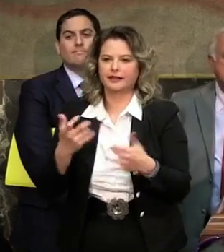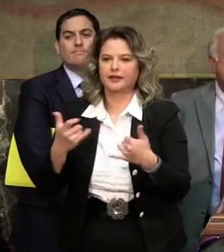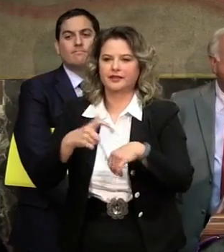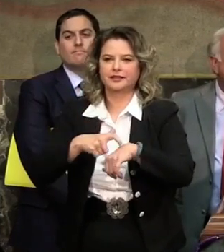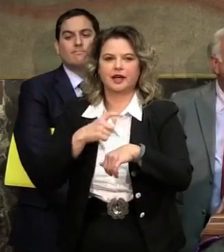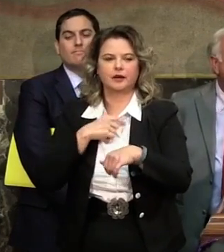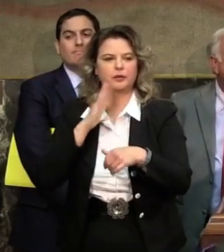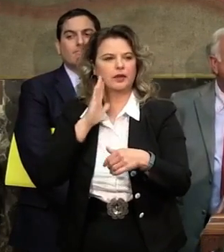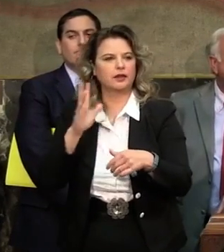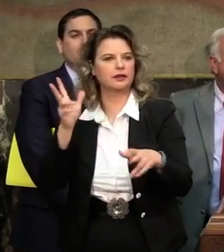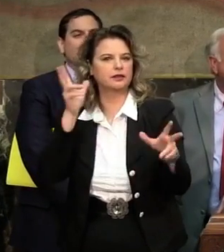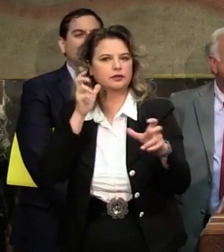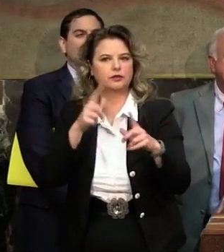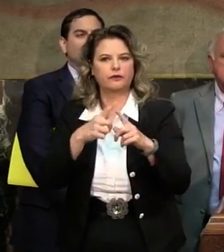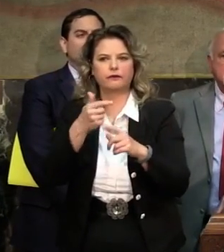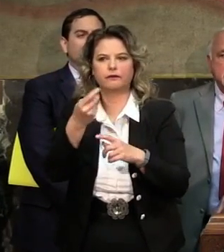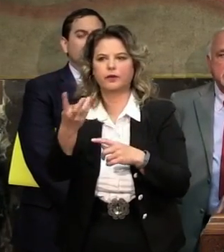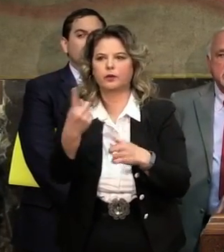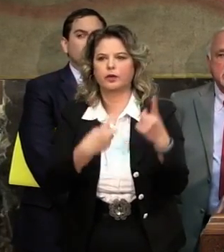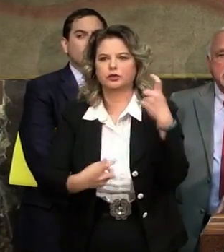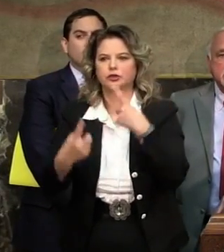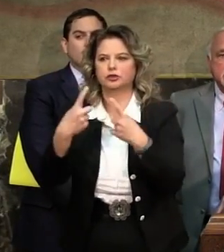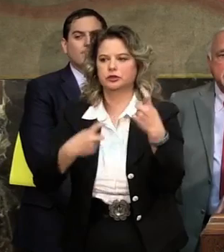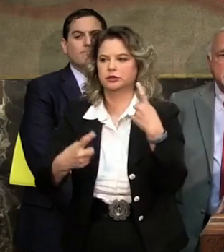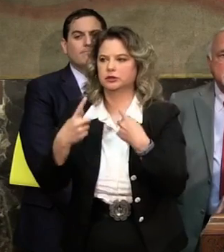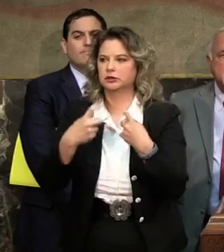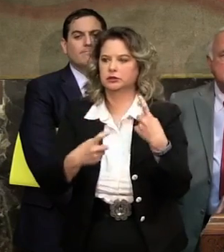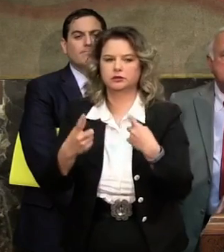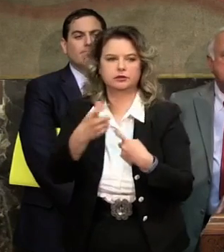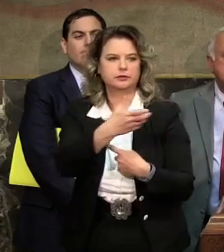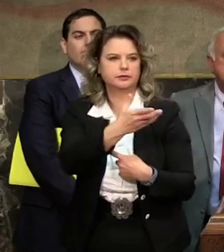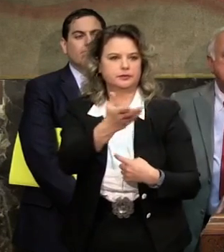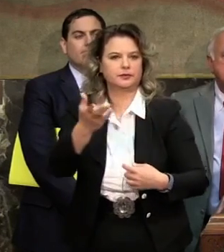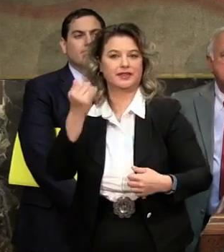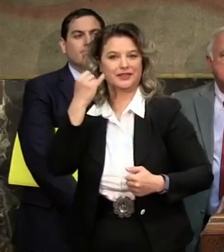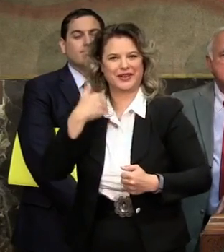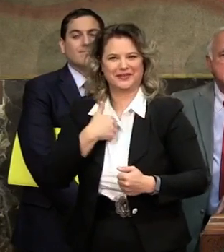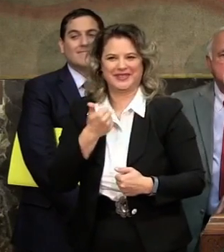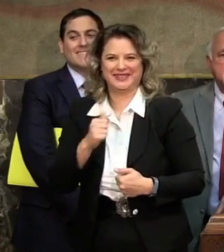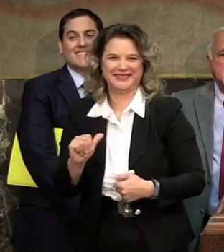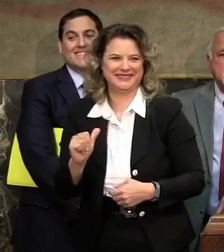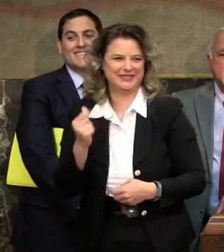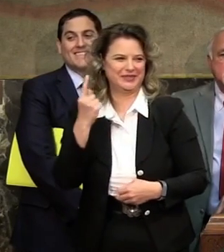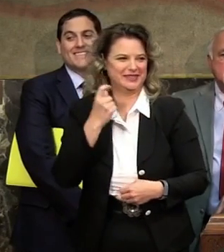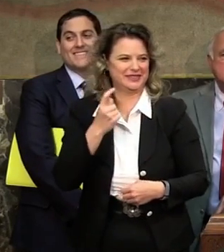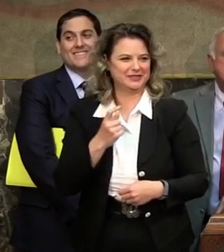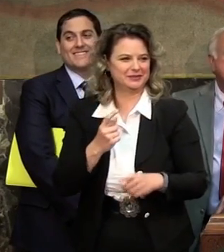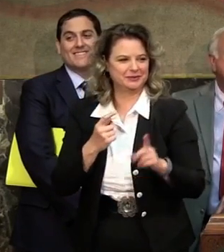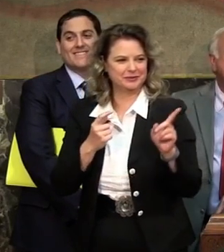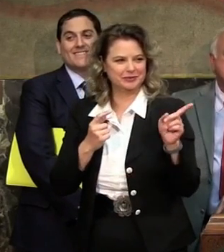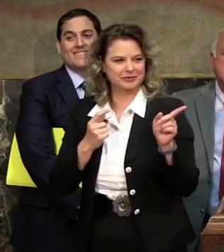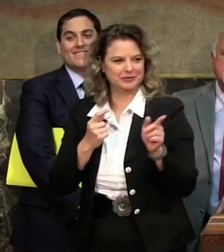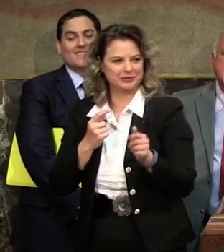few questions if you have any well